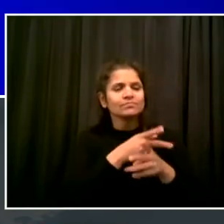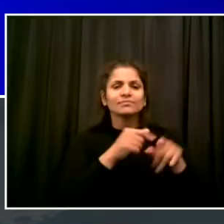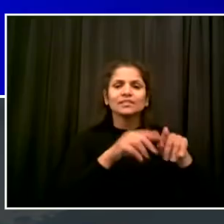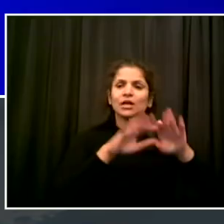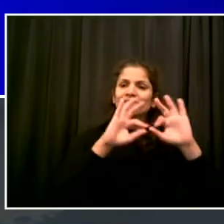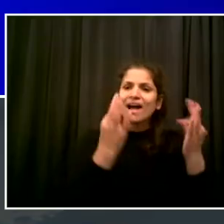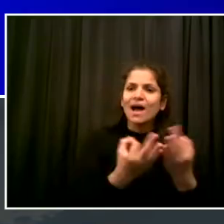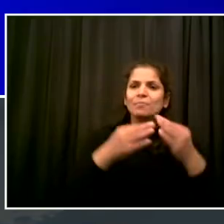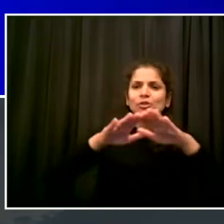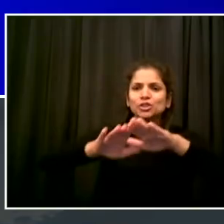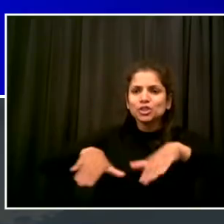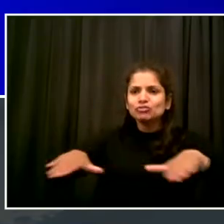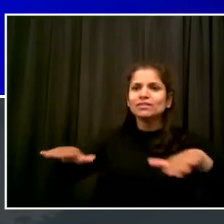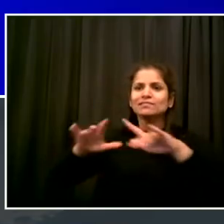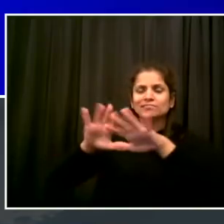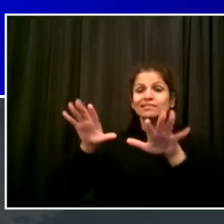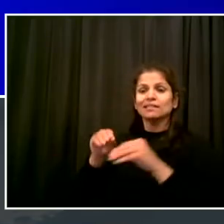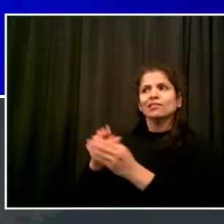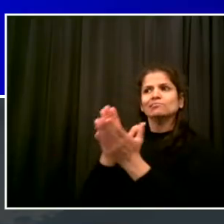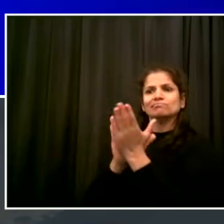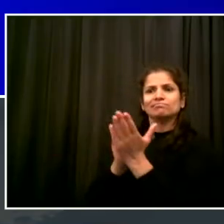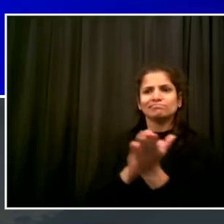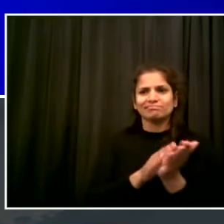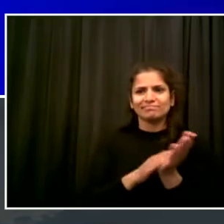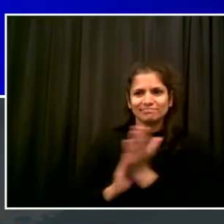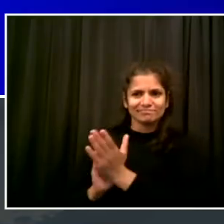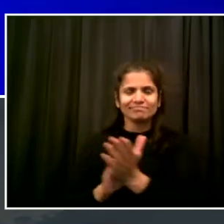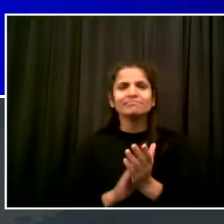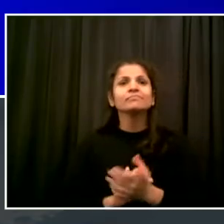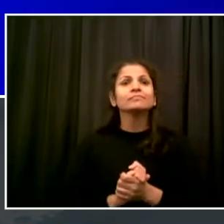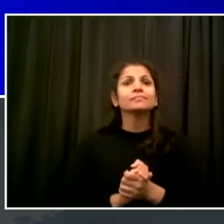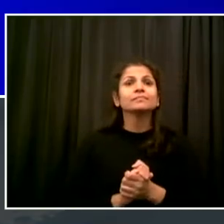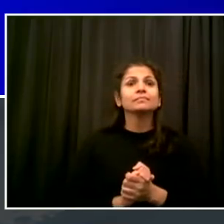FOSTER PARENTS. THEY HAVE A CRUCIAL ROLE.